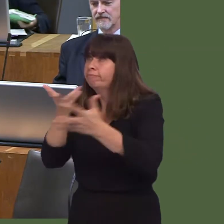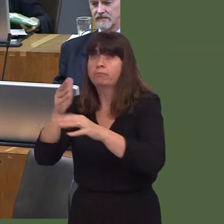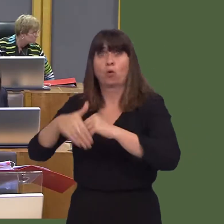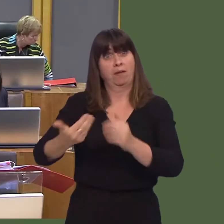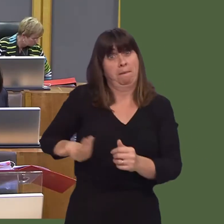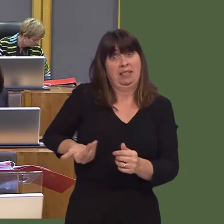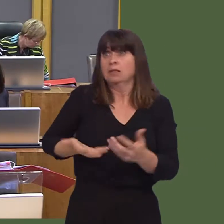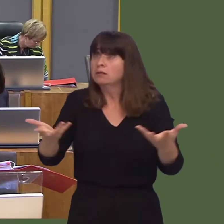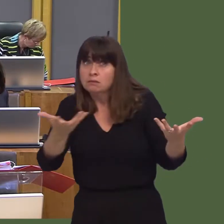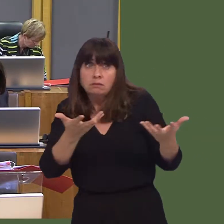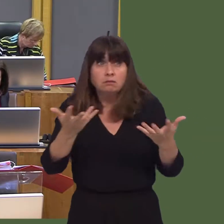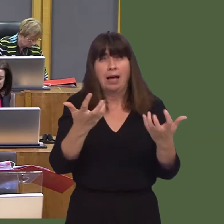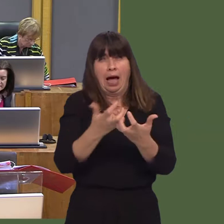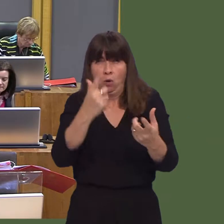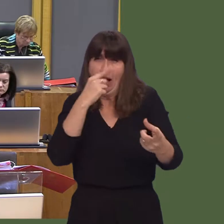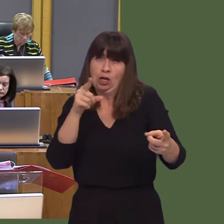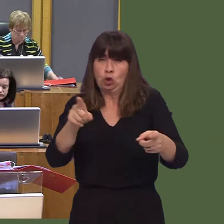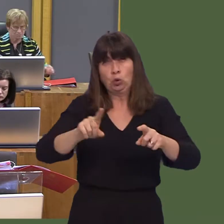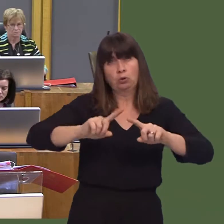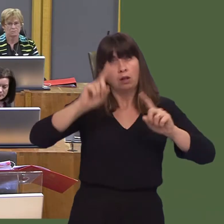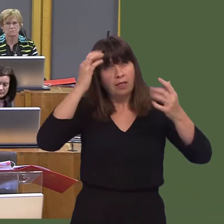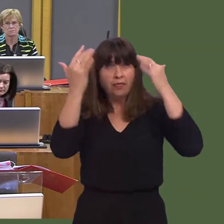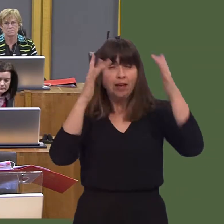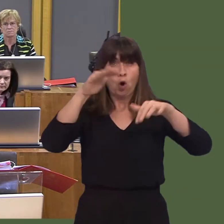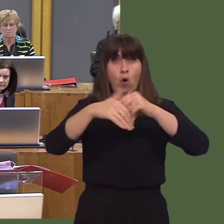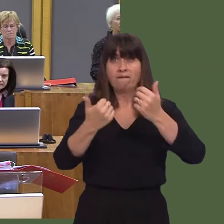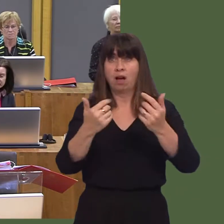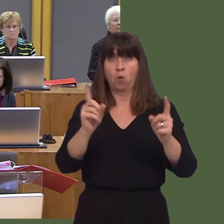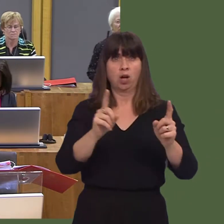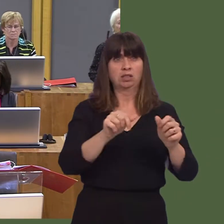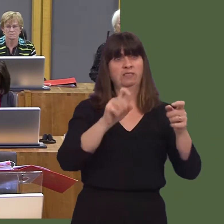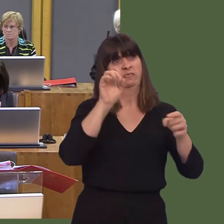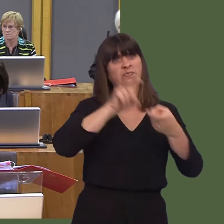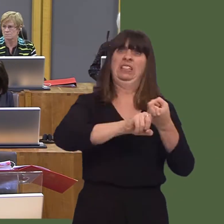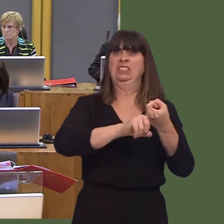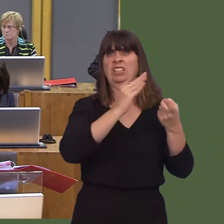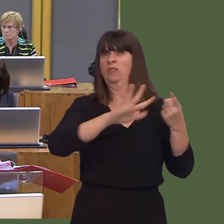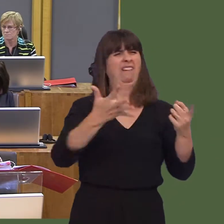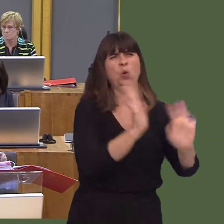in accessing the wide range of skills available once you come away from the very standard working environment.